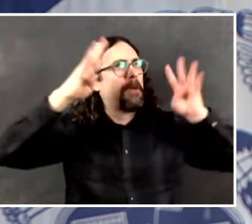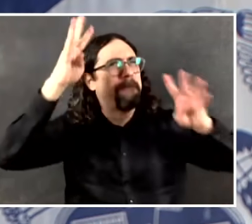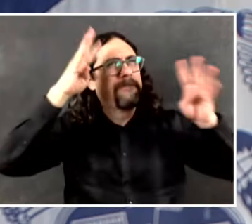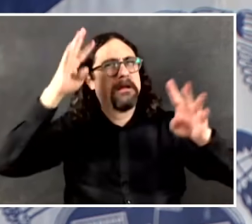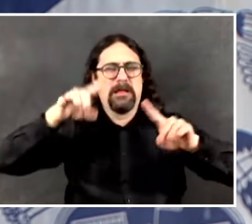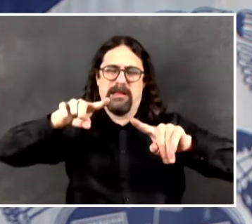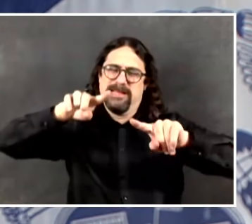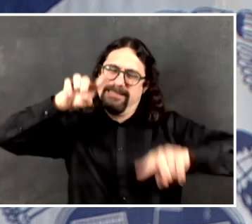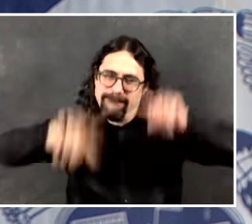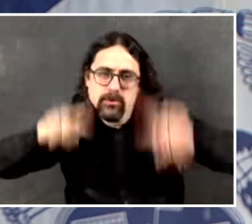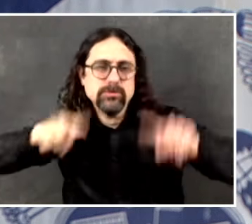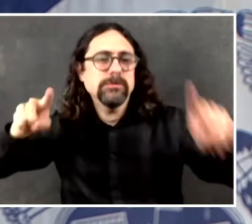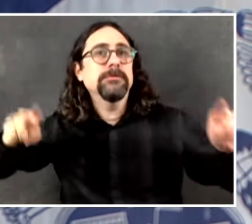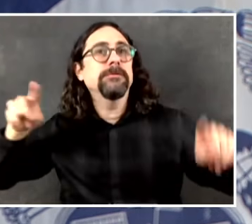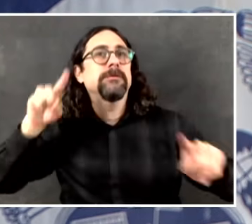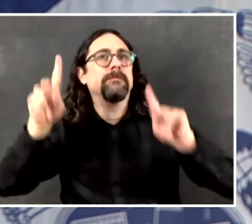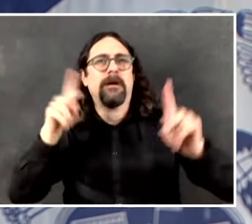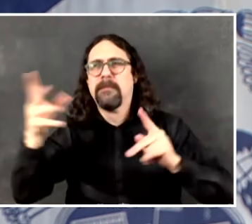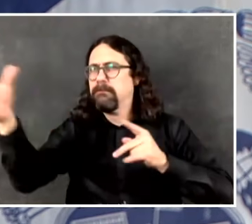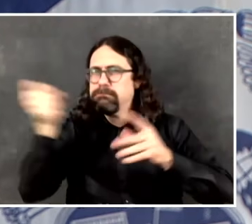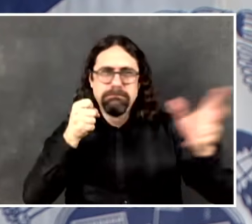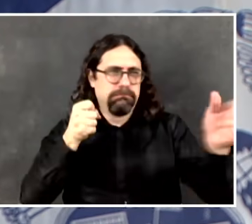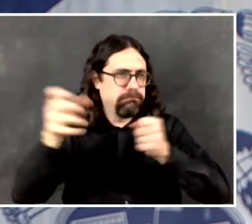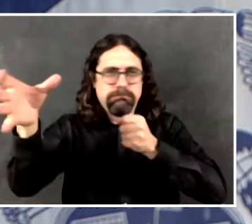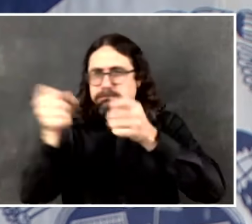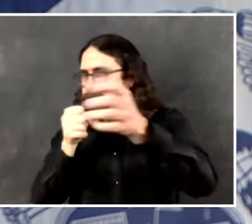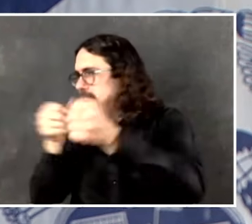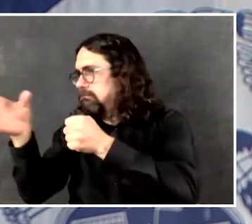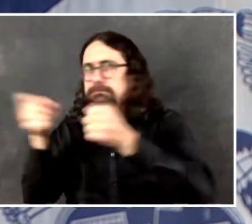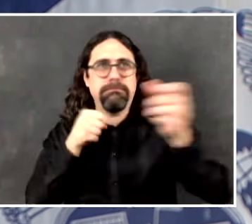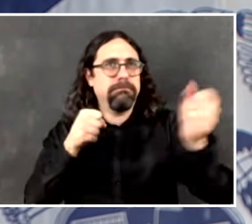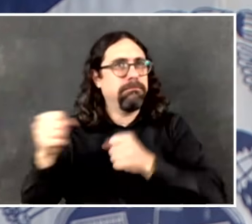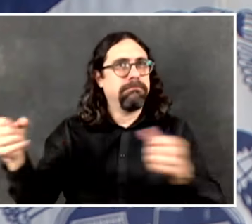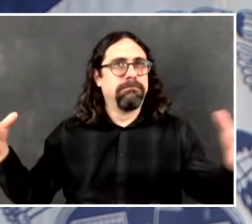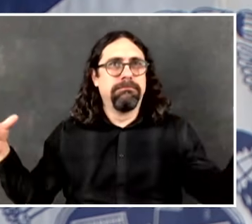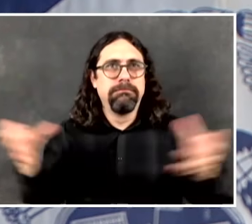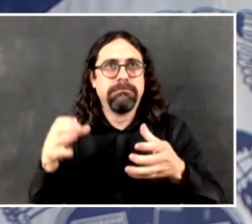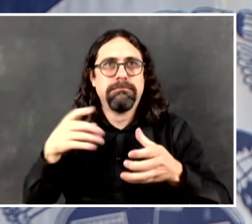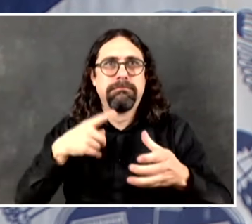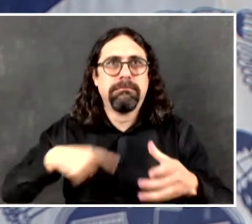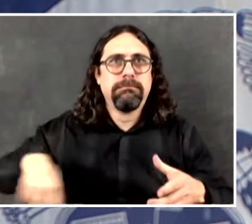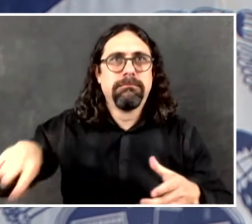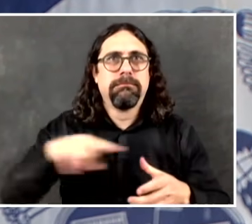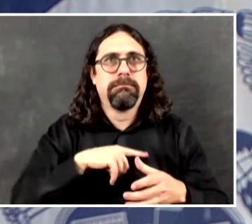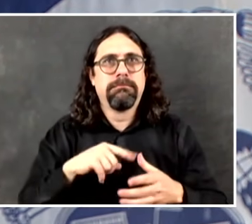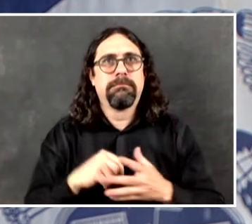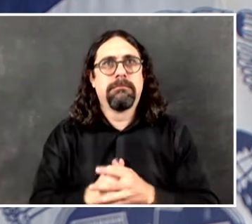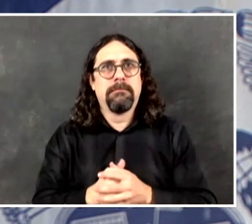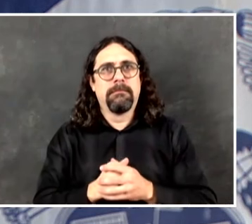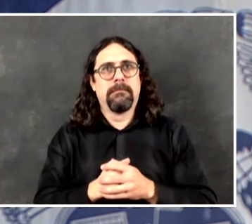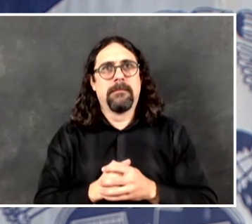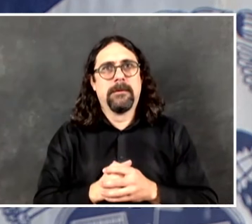SMART, INNOVATIVE NEW YORKERS FROM MANYM, A NYPTARS OF OUR CITY. MANY PARTS OF OUR